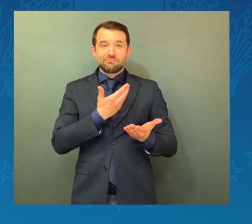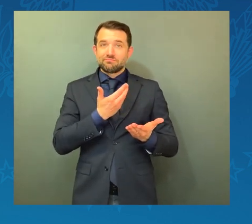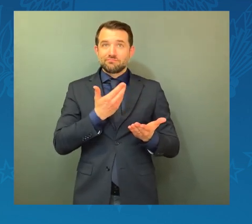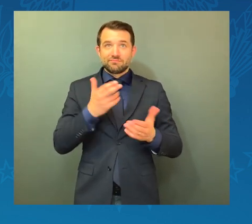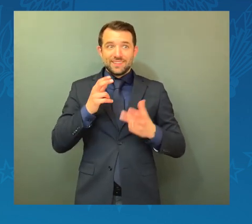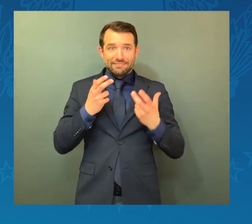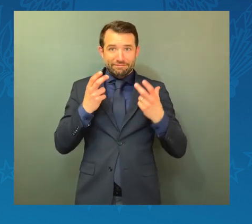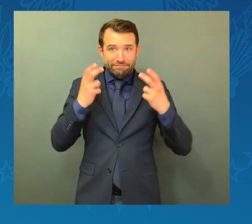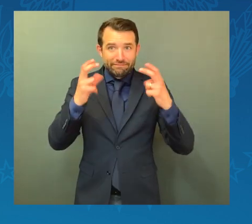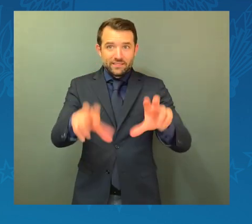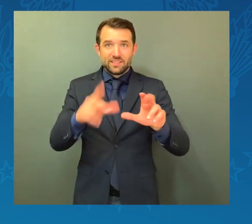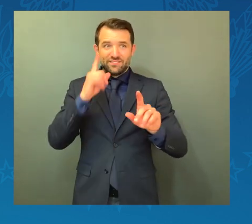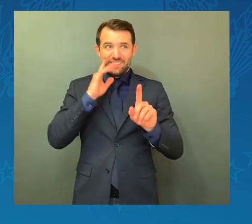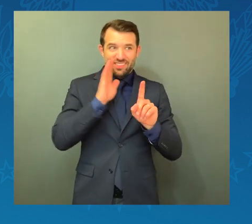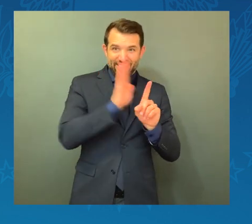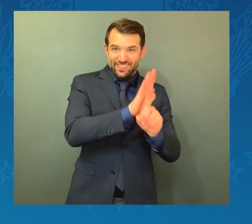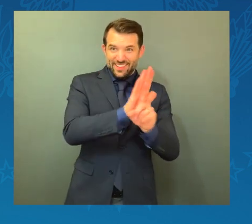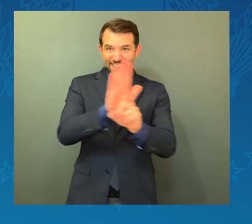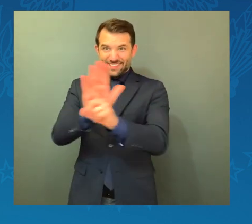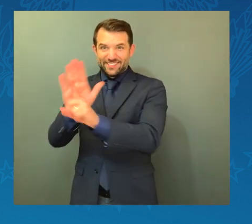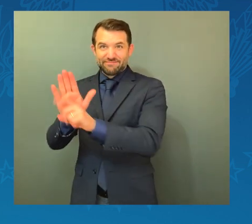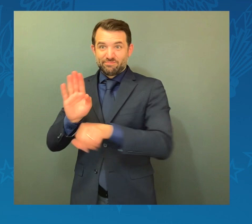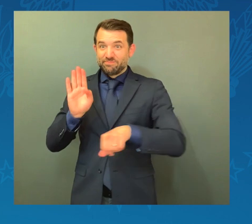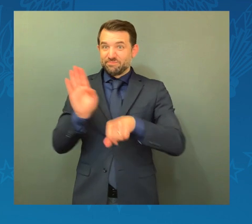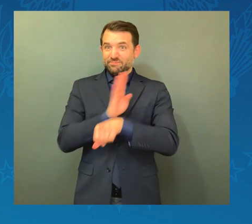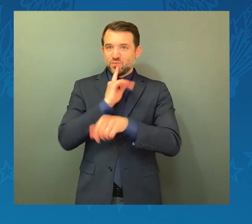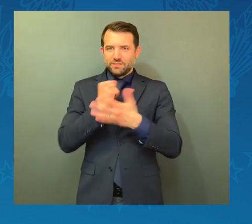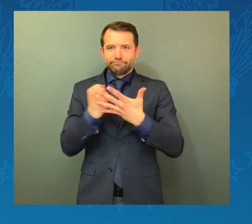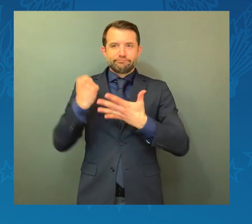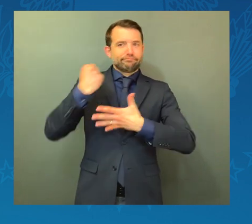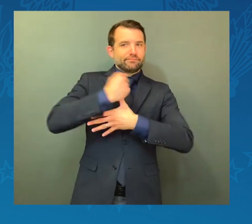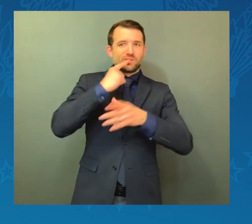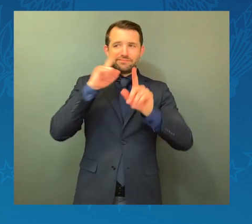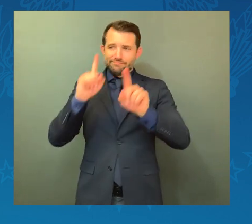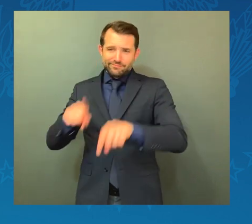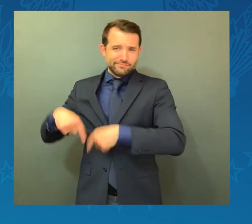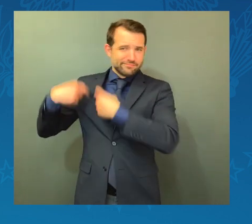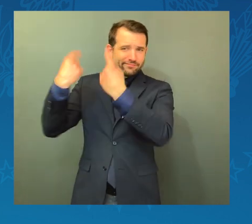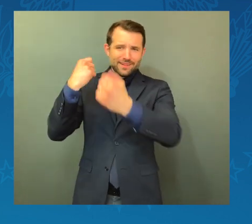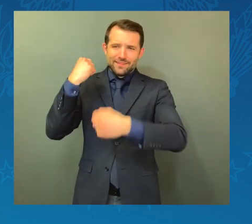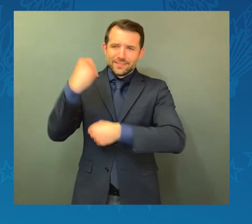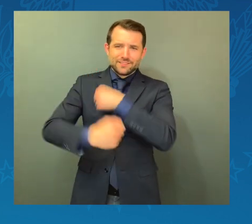has been a priority of mine for years. When I was senator, I helped secure $12 billion